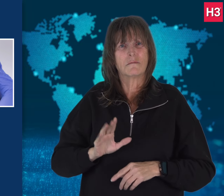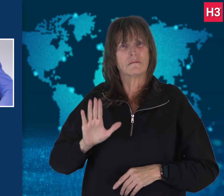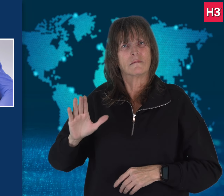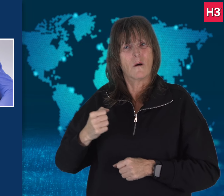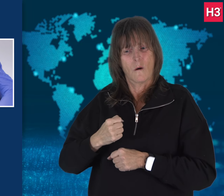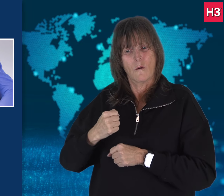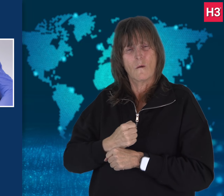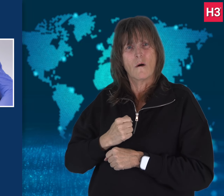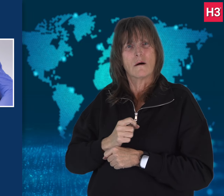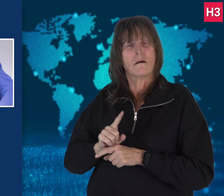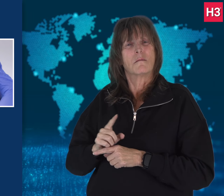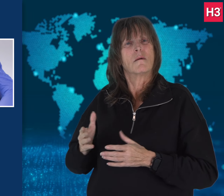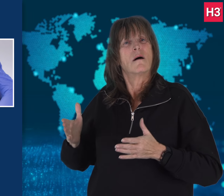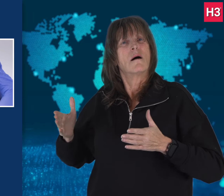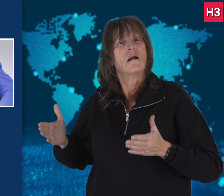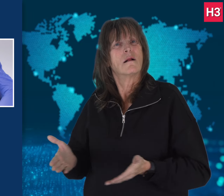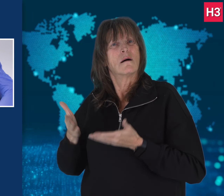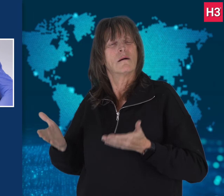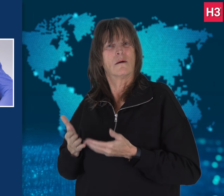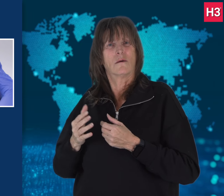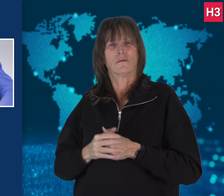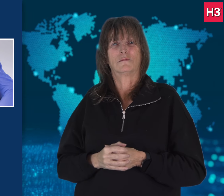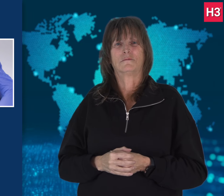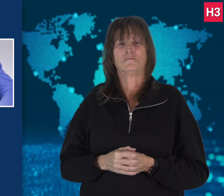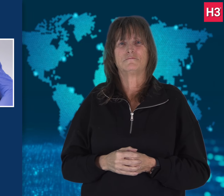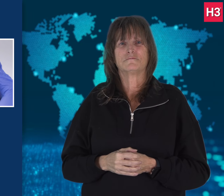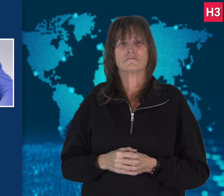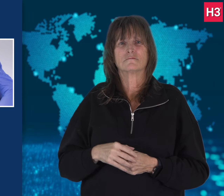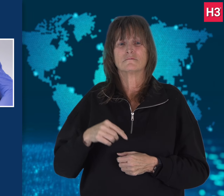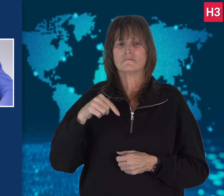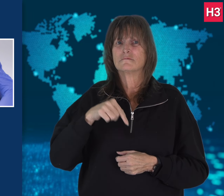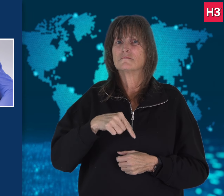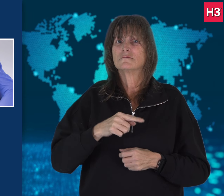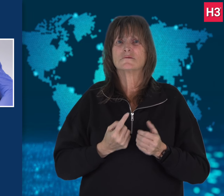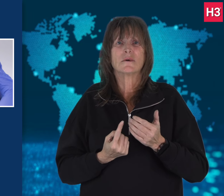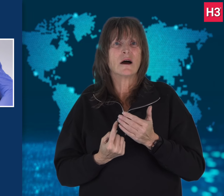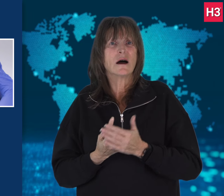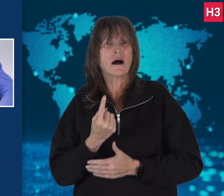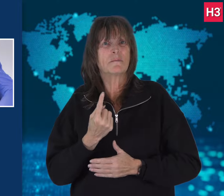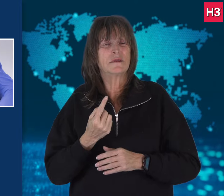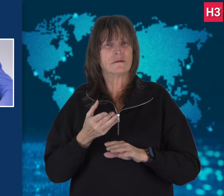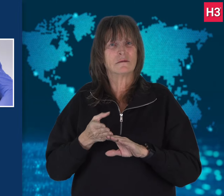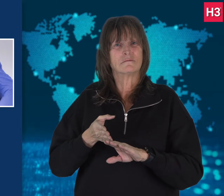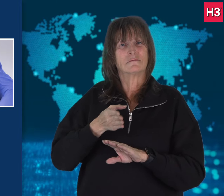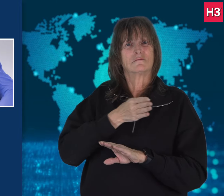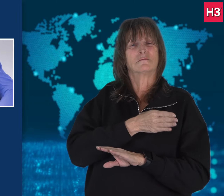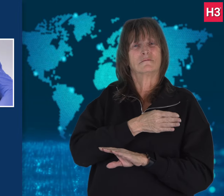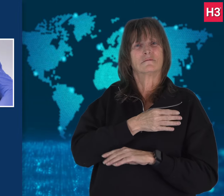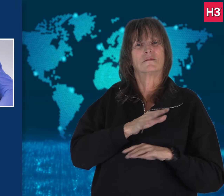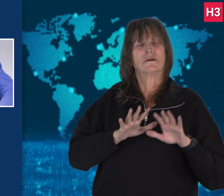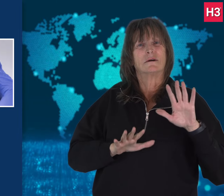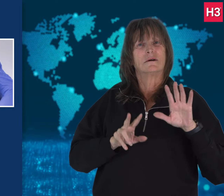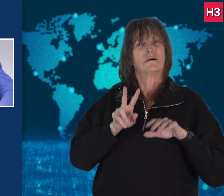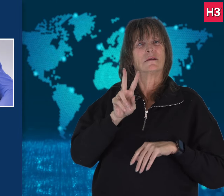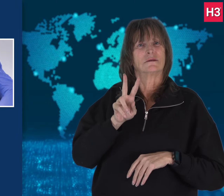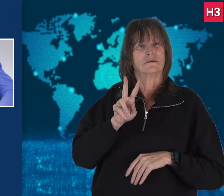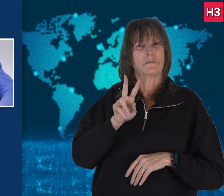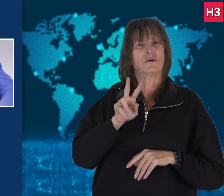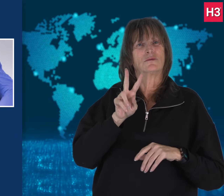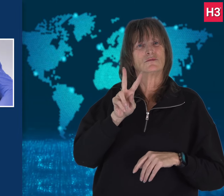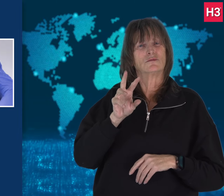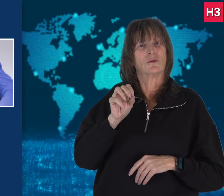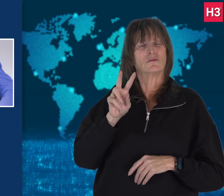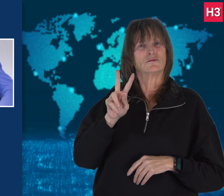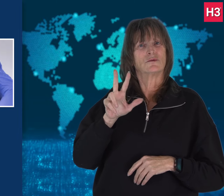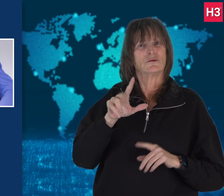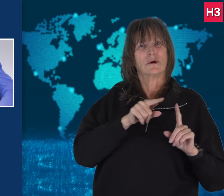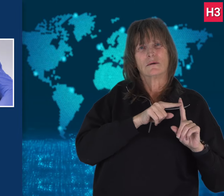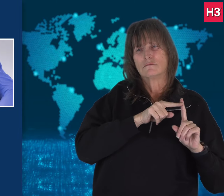and May 2024 in a hospital in Wuerselen, in western Germany.